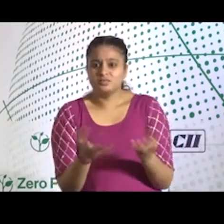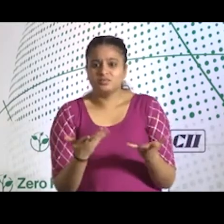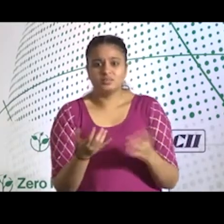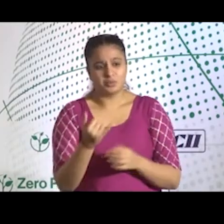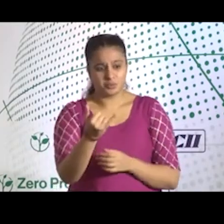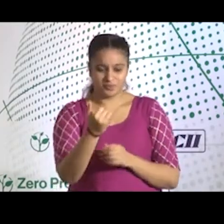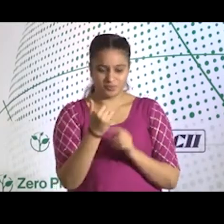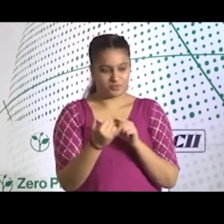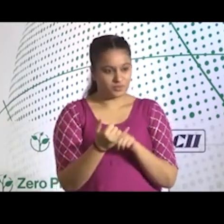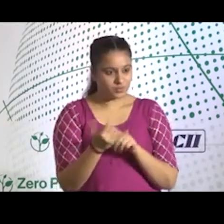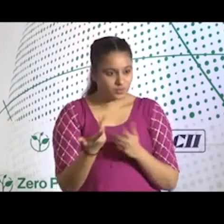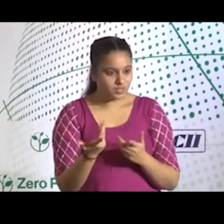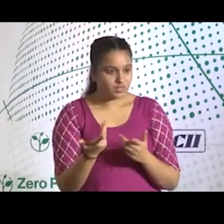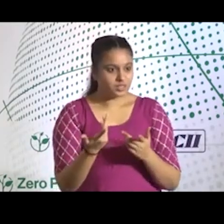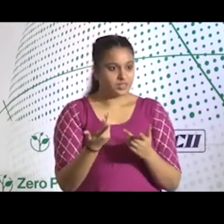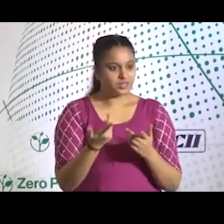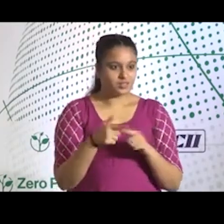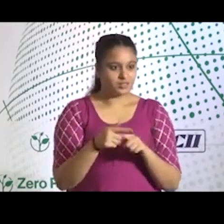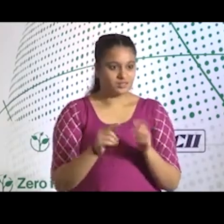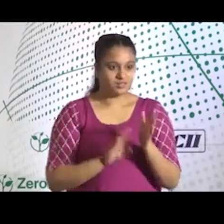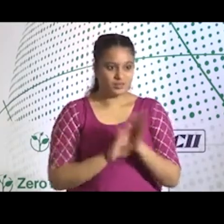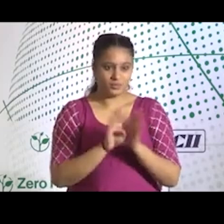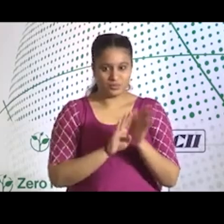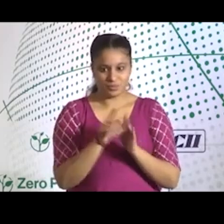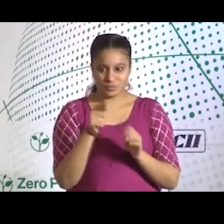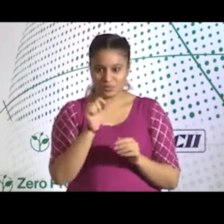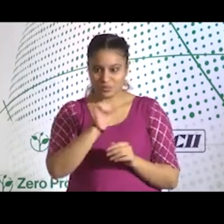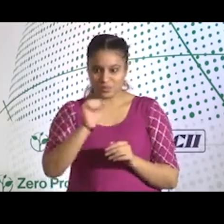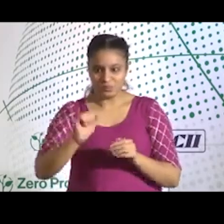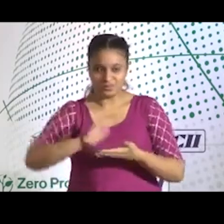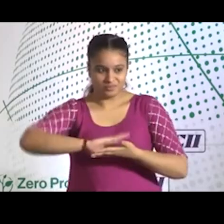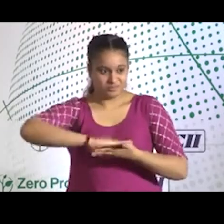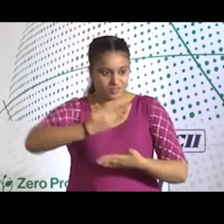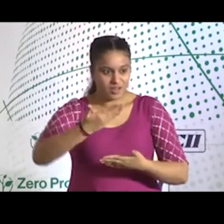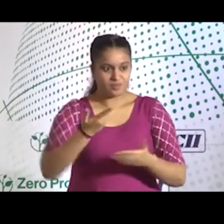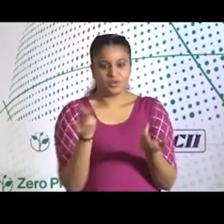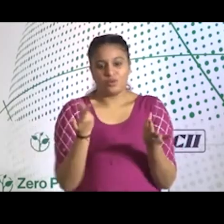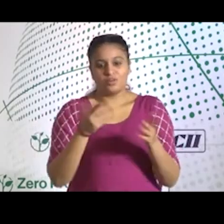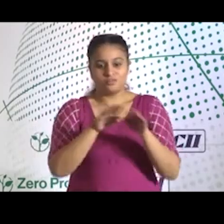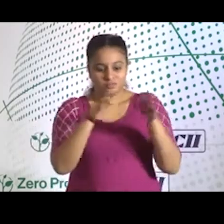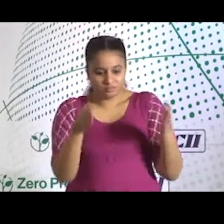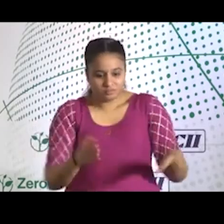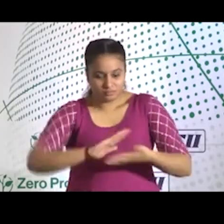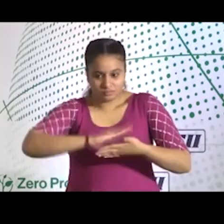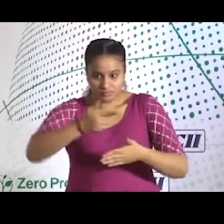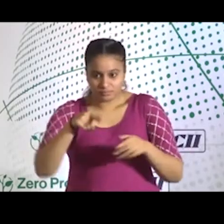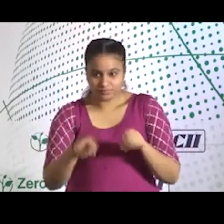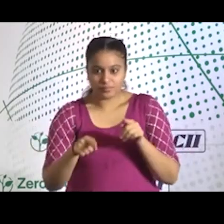There is so much already in your laptops or your desktops, which already exists